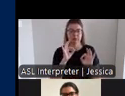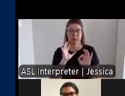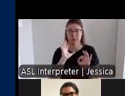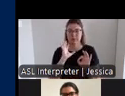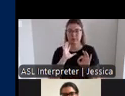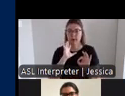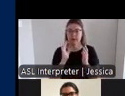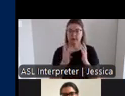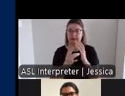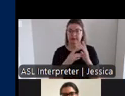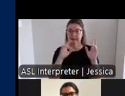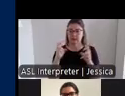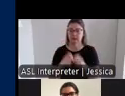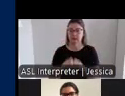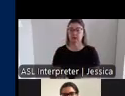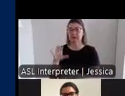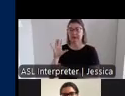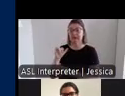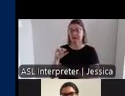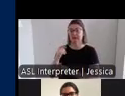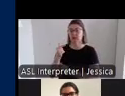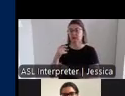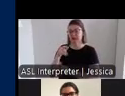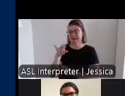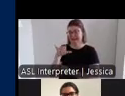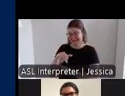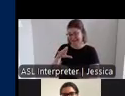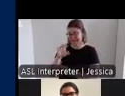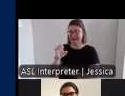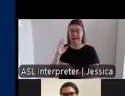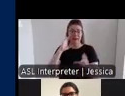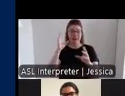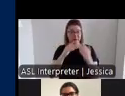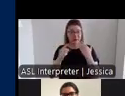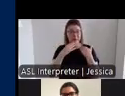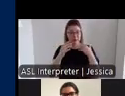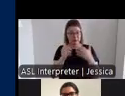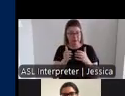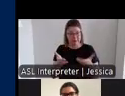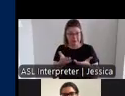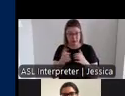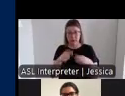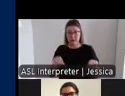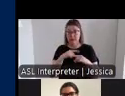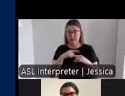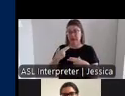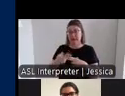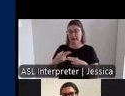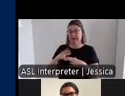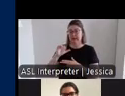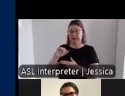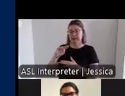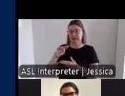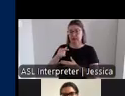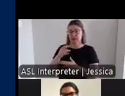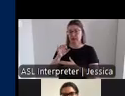Hello everyone, it is great to be here with all of you today. My name is Angélique Roy and my pronouns are she/her.